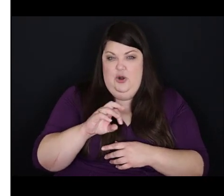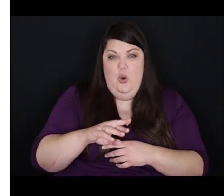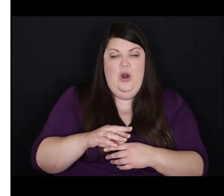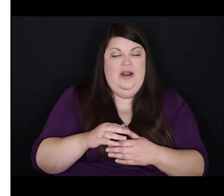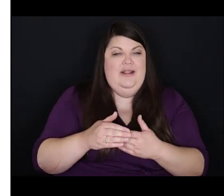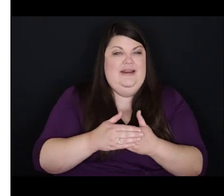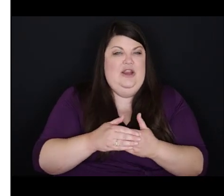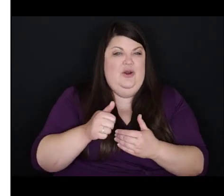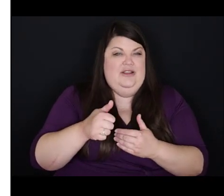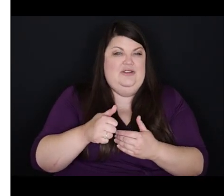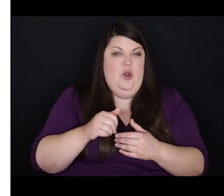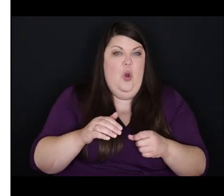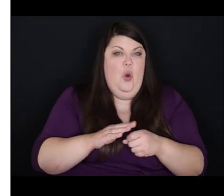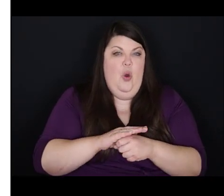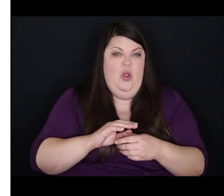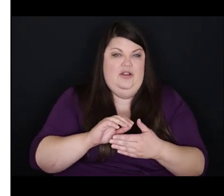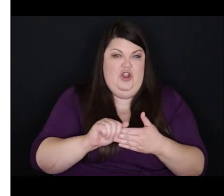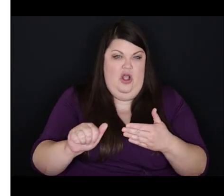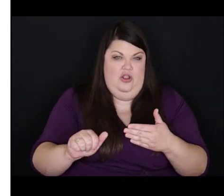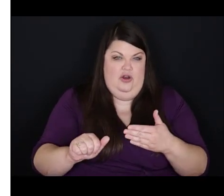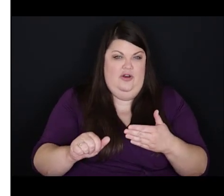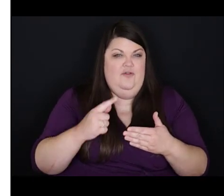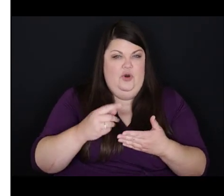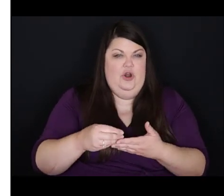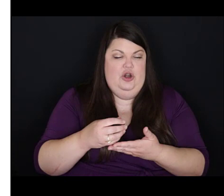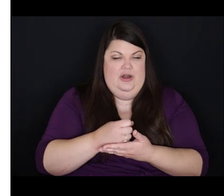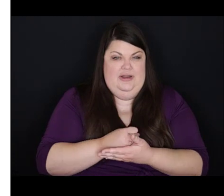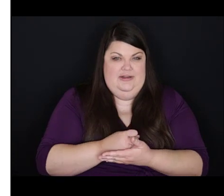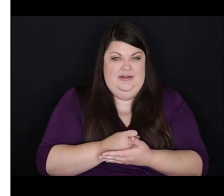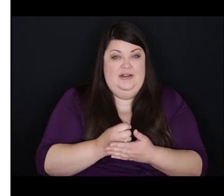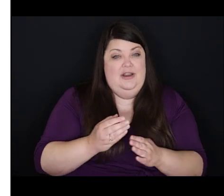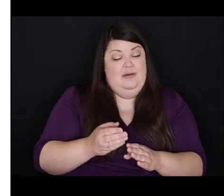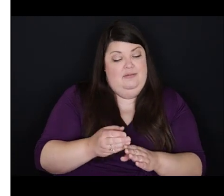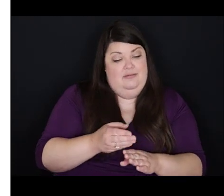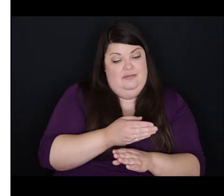Prior to plan submission, the expected levels of performance must be published